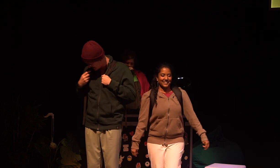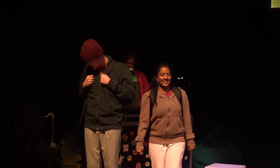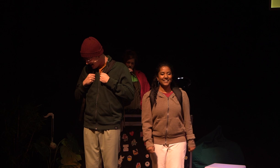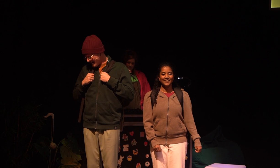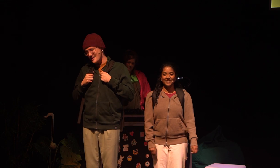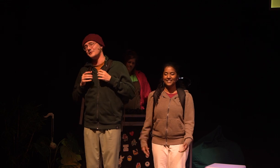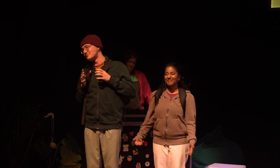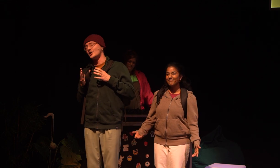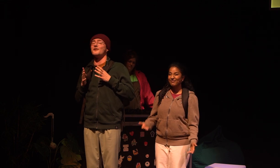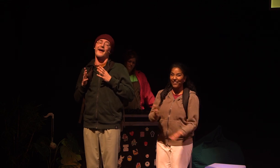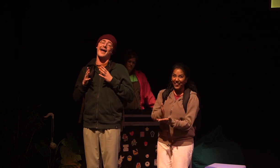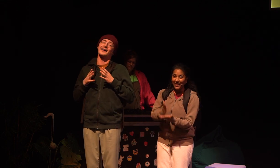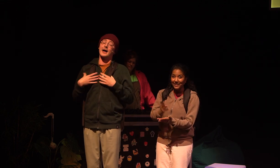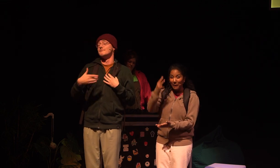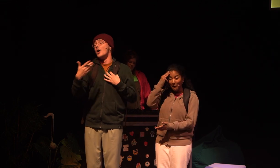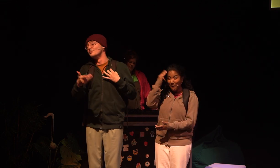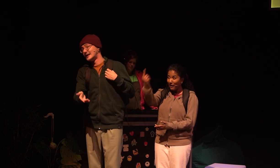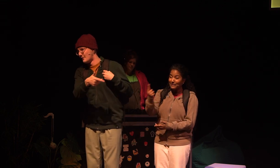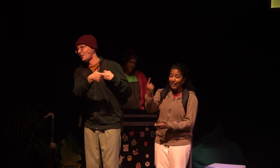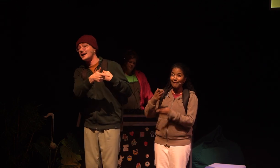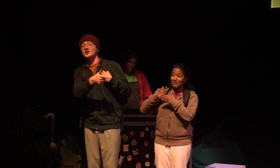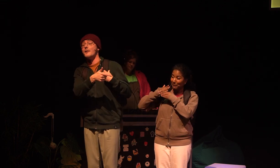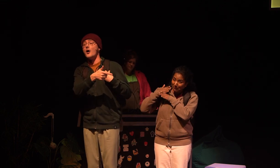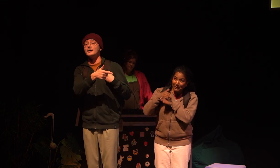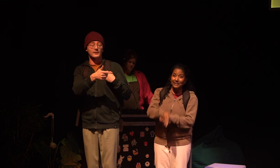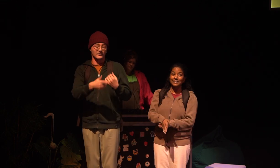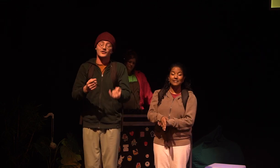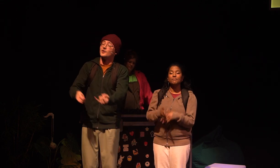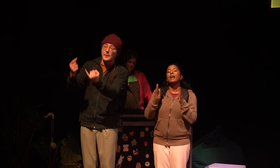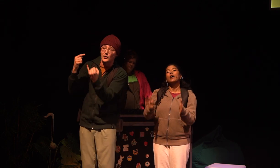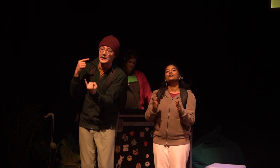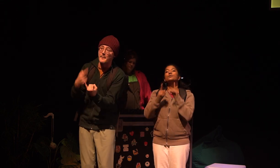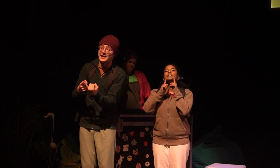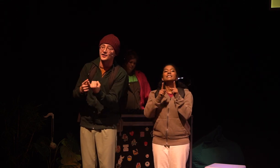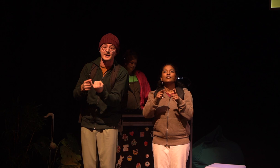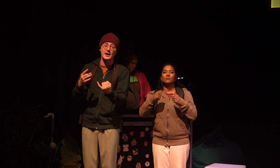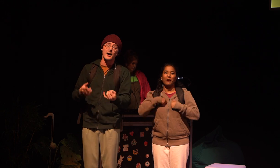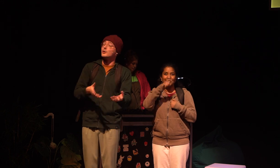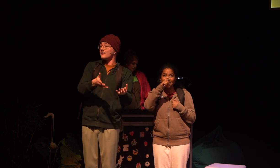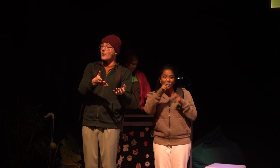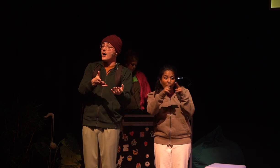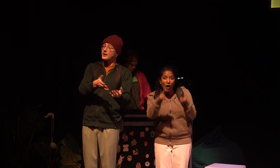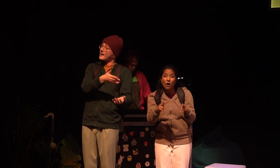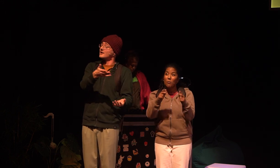Yeah, now to be fair, Mum did have other things on her mind, she was homeschooling our Melissa and looking for work after